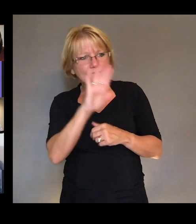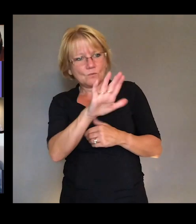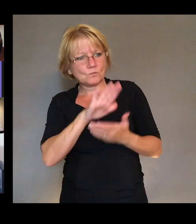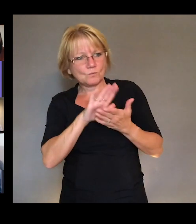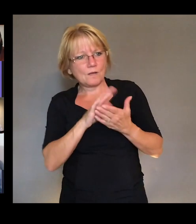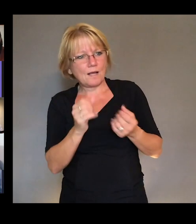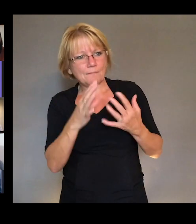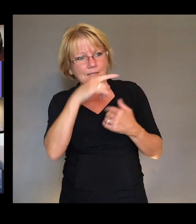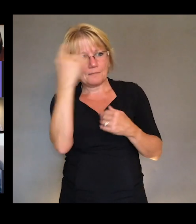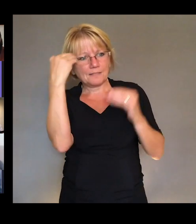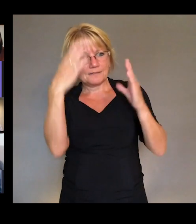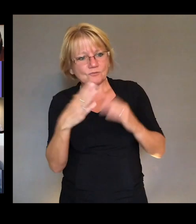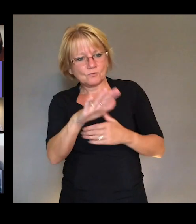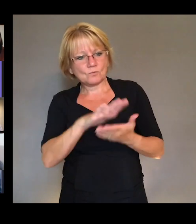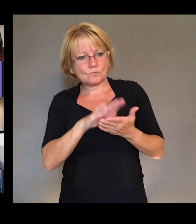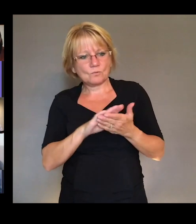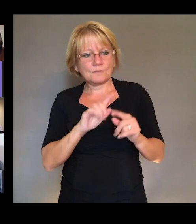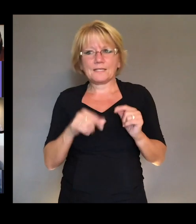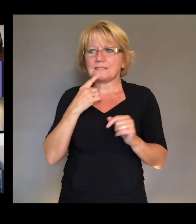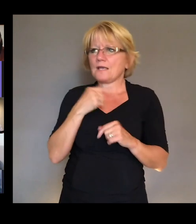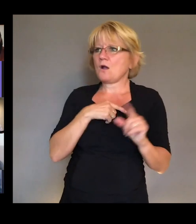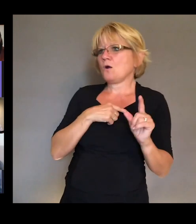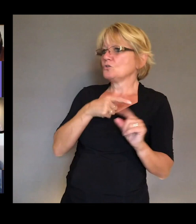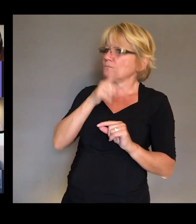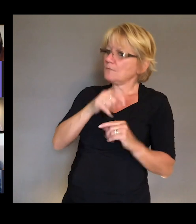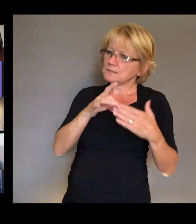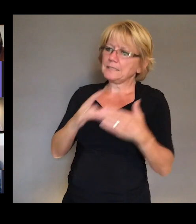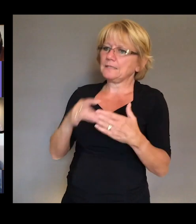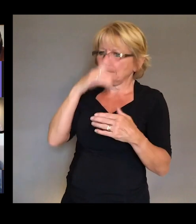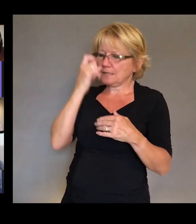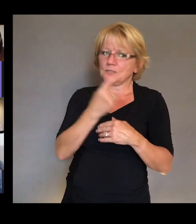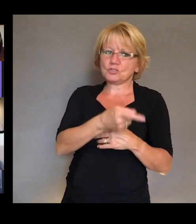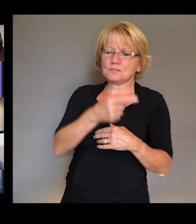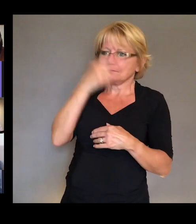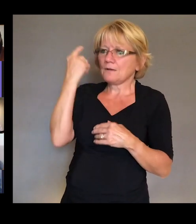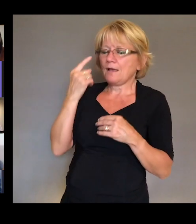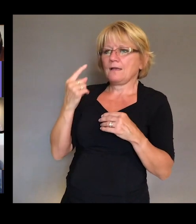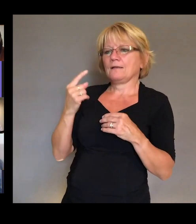if you're one of how many black teachers they may look at, well Amy has to be the ones that lead this to Z.